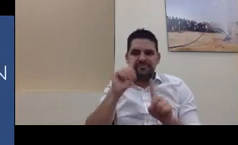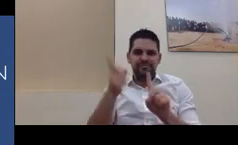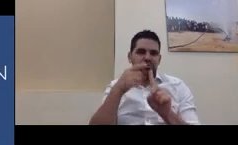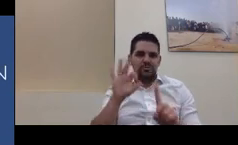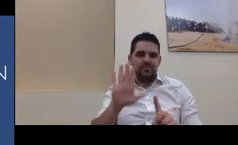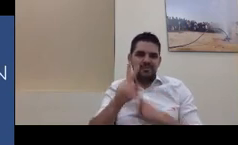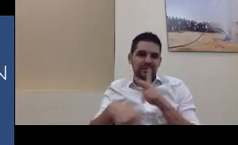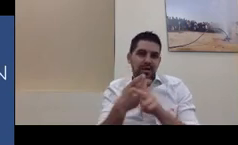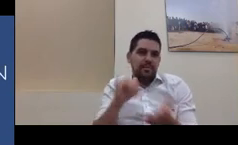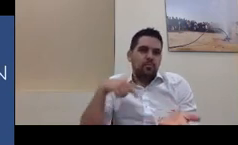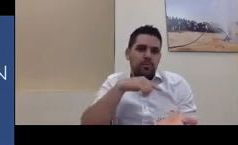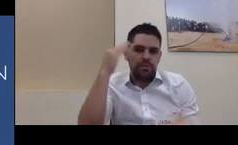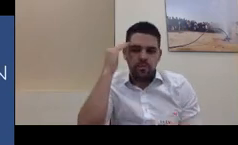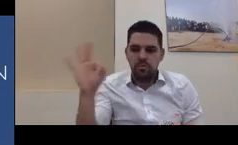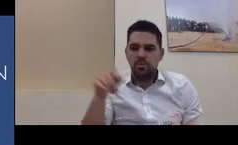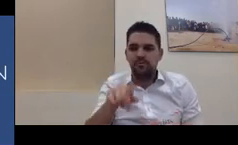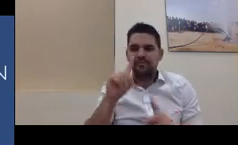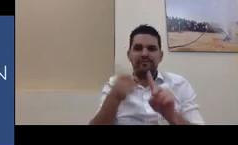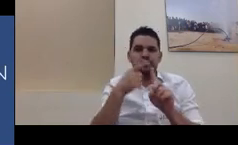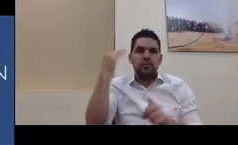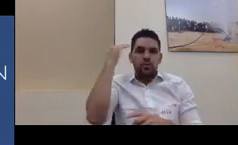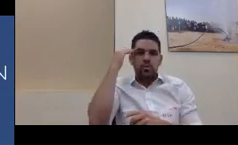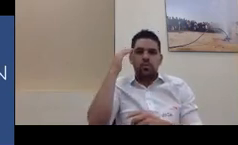in this effort really is the first of its kind that we know of.